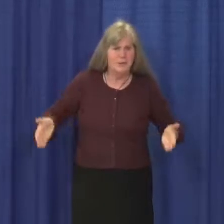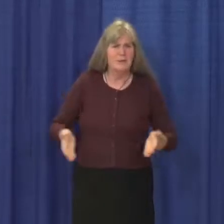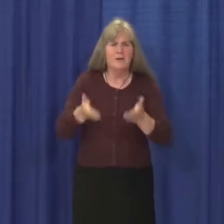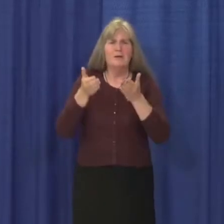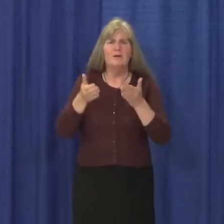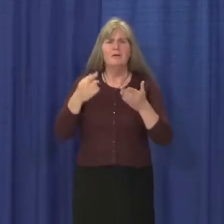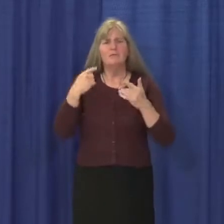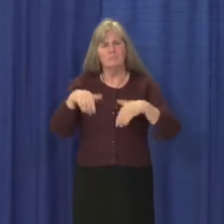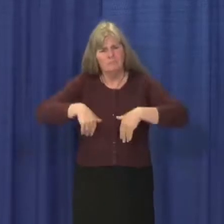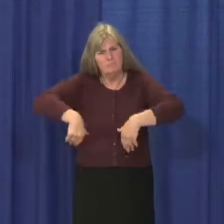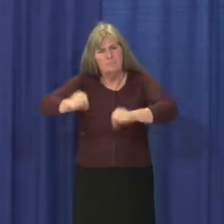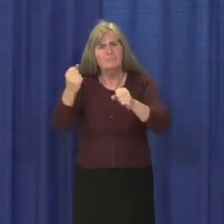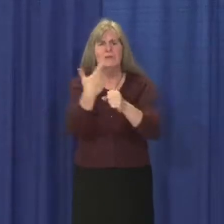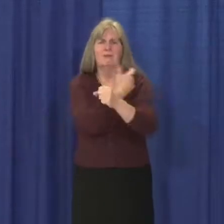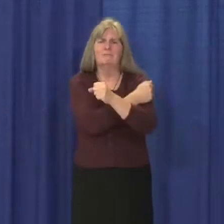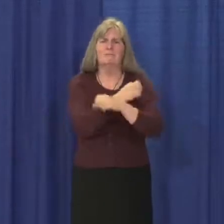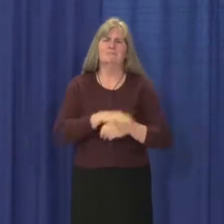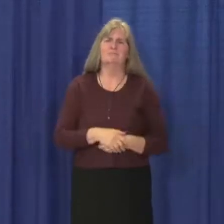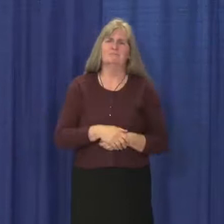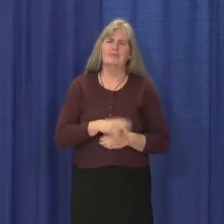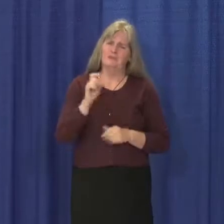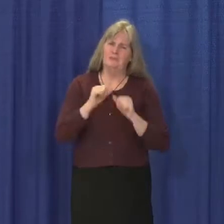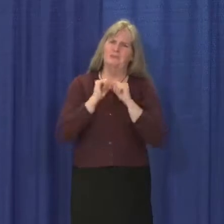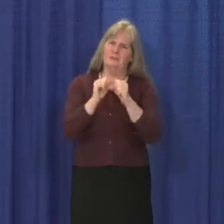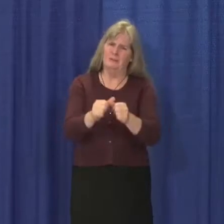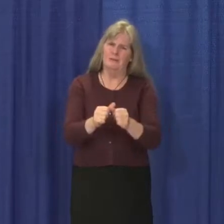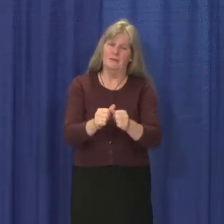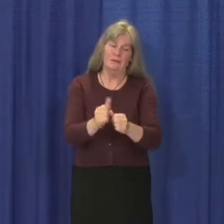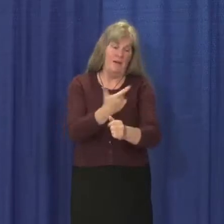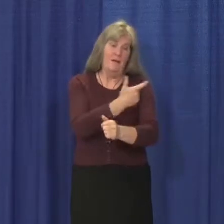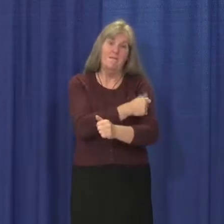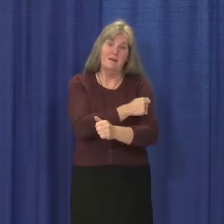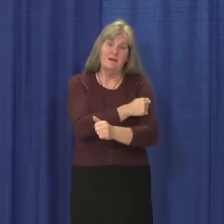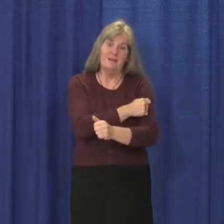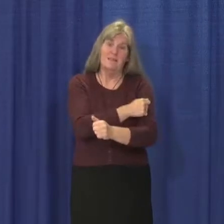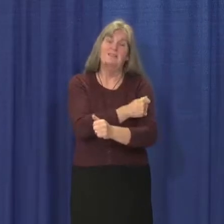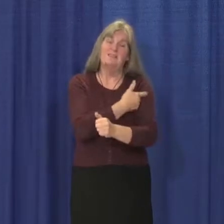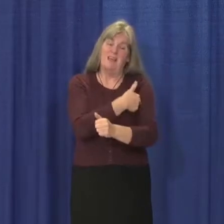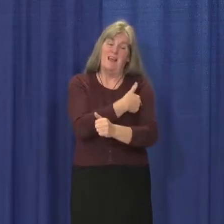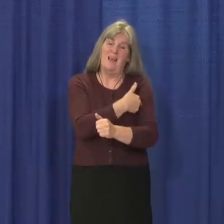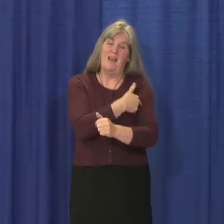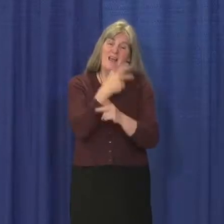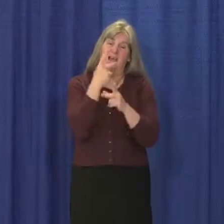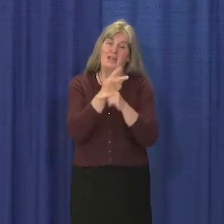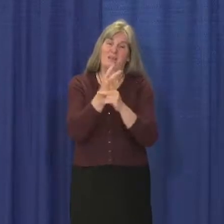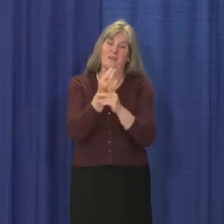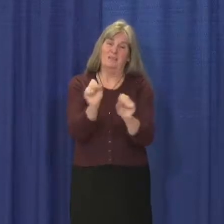gratitude to them. The vaccines are keeping the